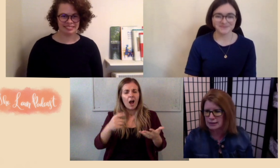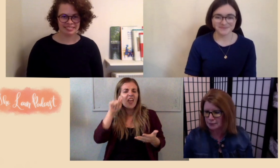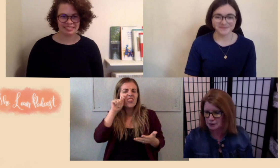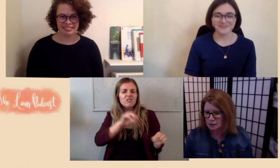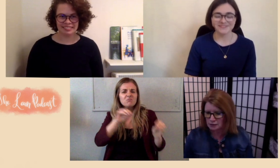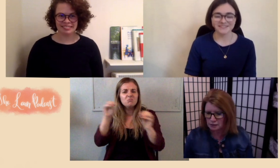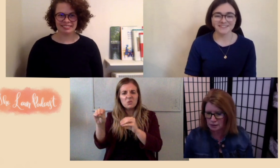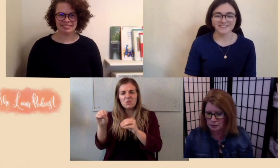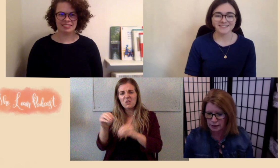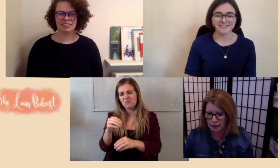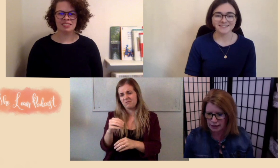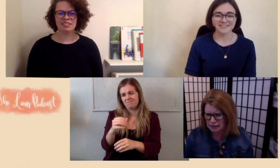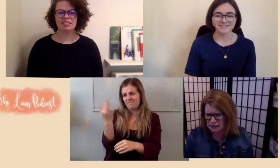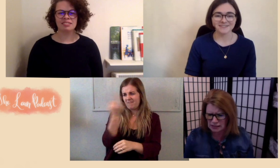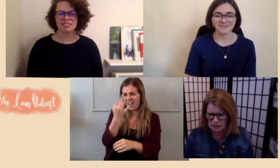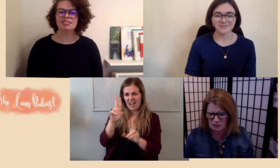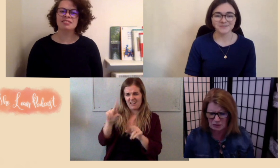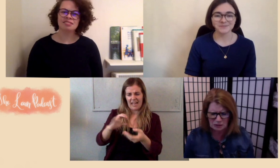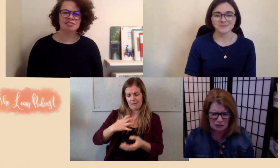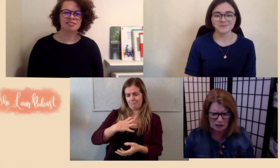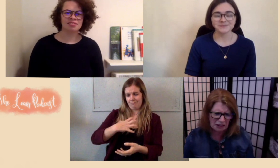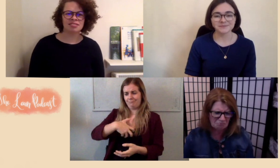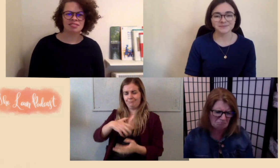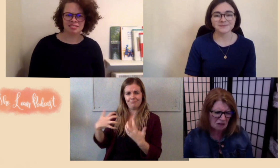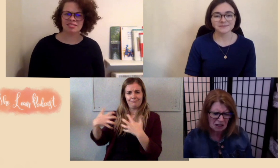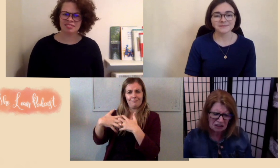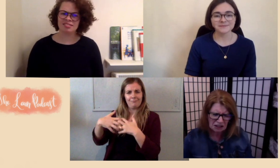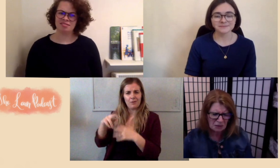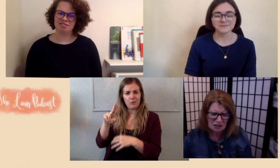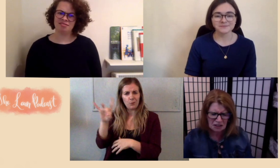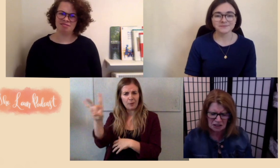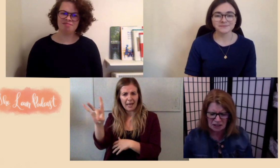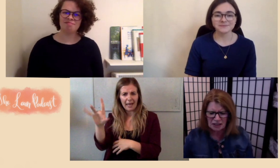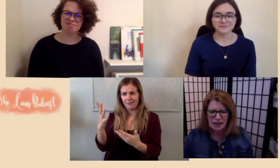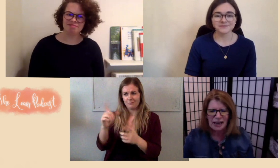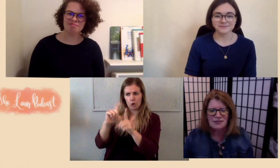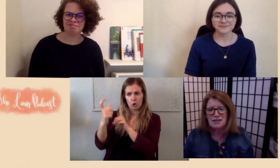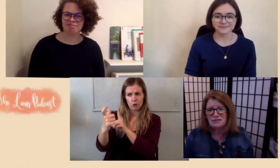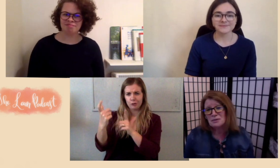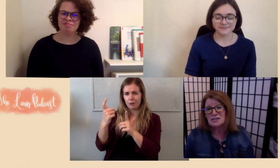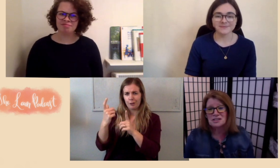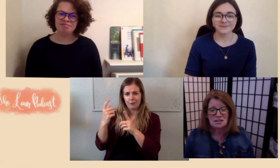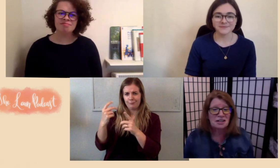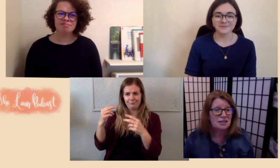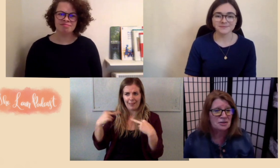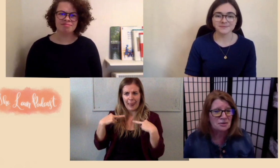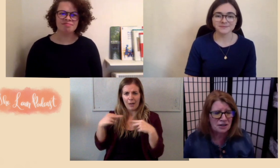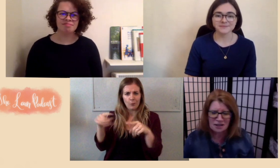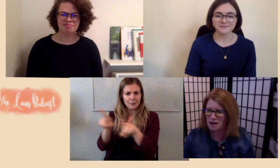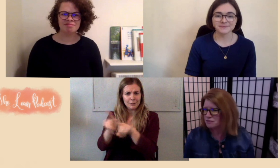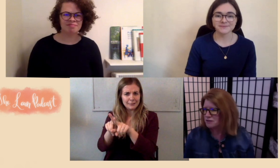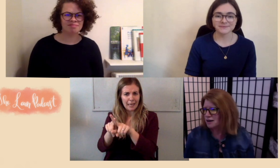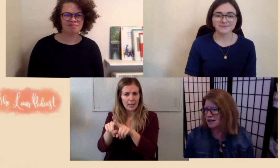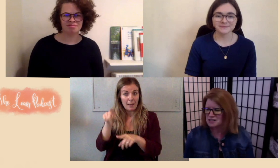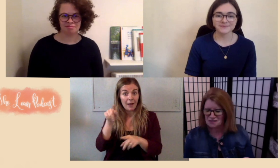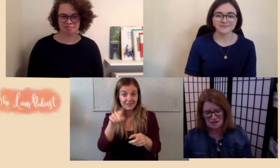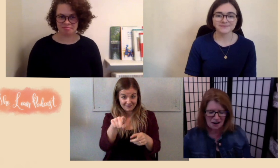'Cause you know, culturally and linguistically. And then of course just like you thinking, oh, VRS, VRI. How difficult can it be?